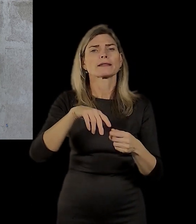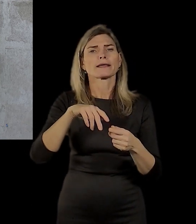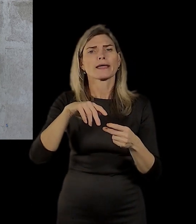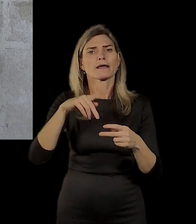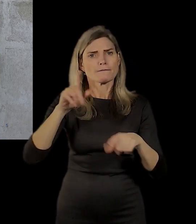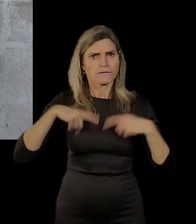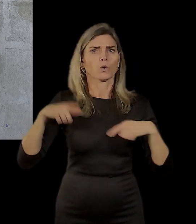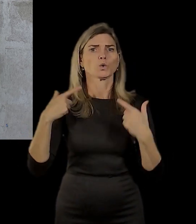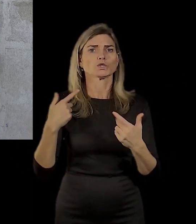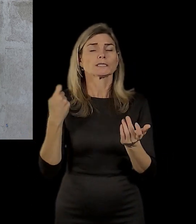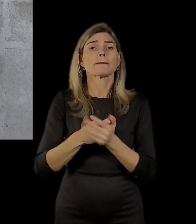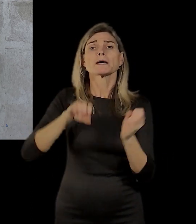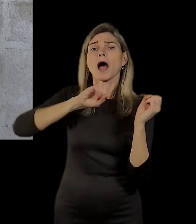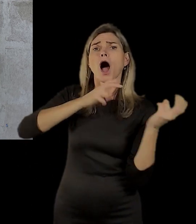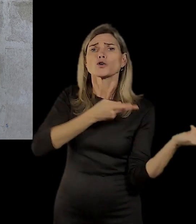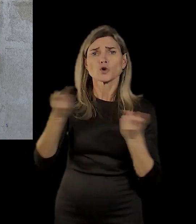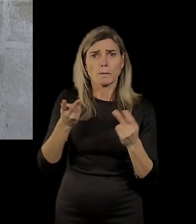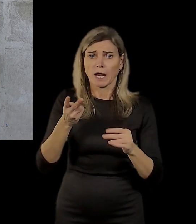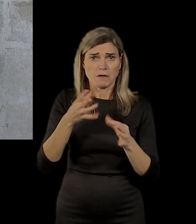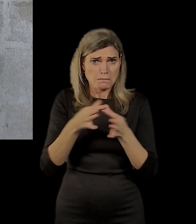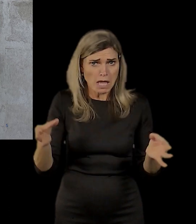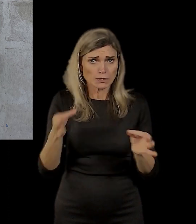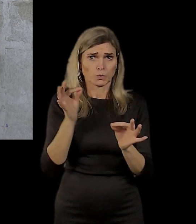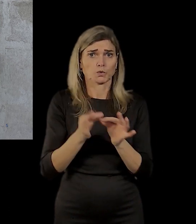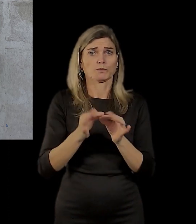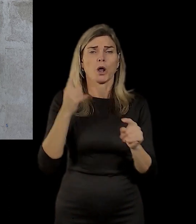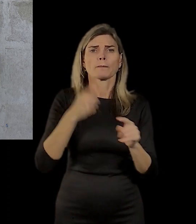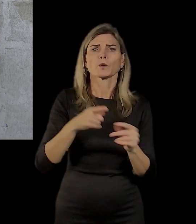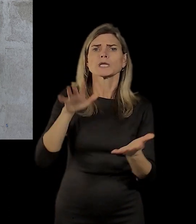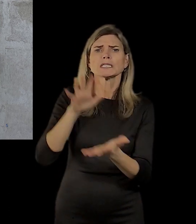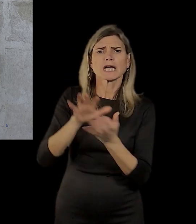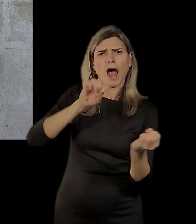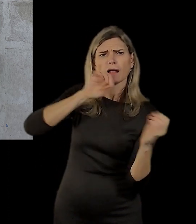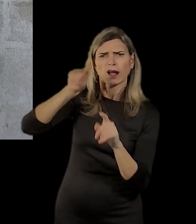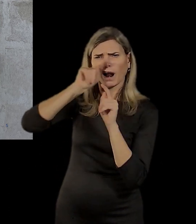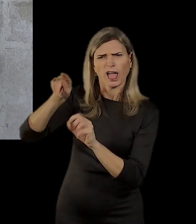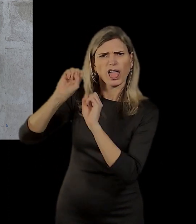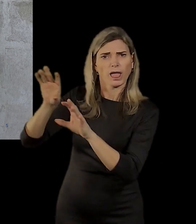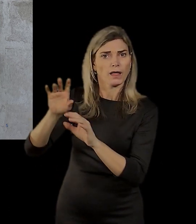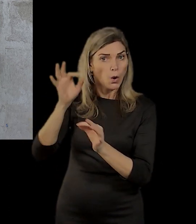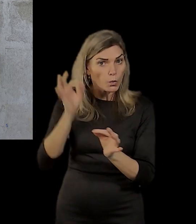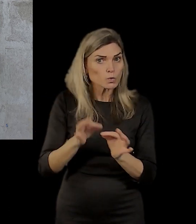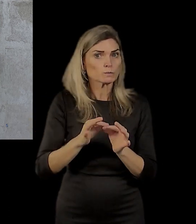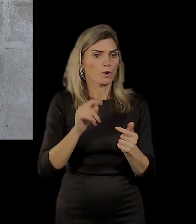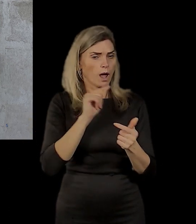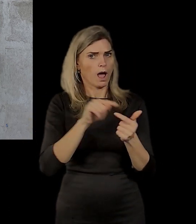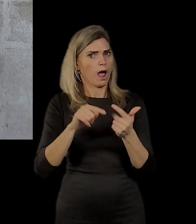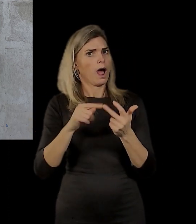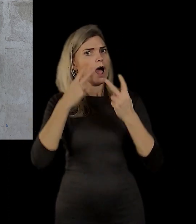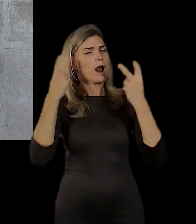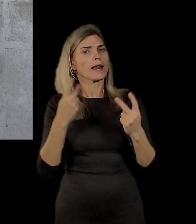so-called rebetong, which is recycled concrete, where instead of aggregates we use fully recycled